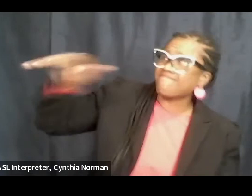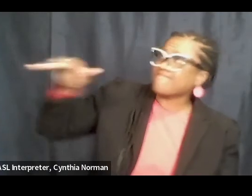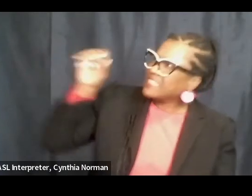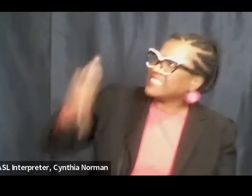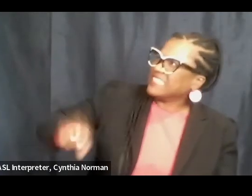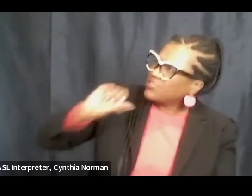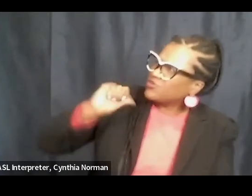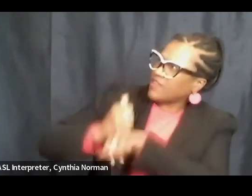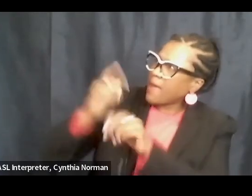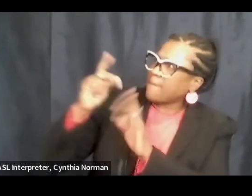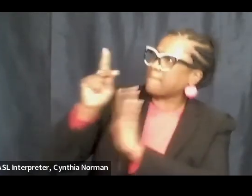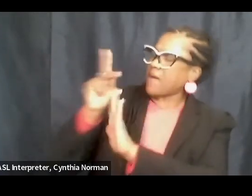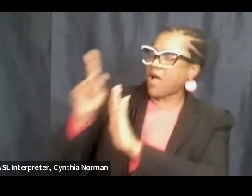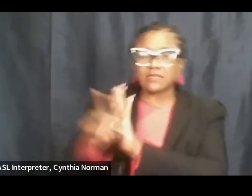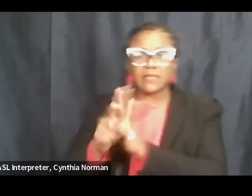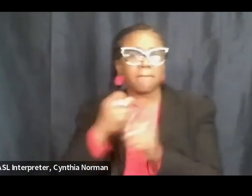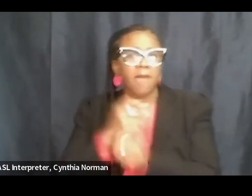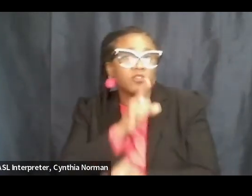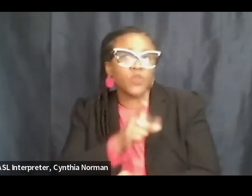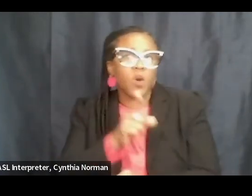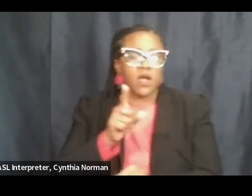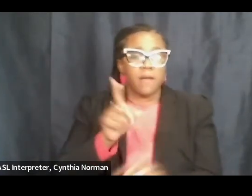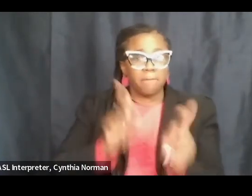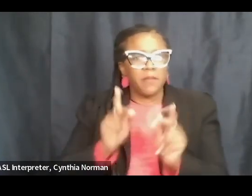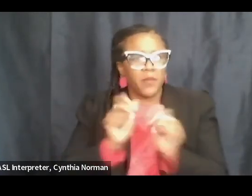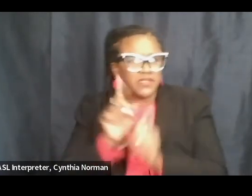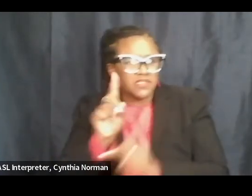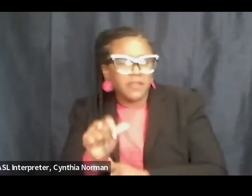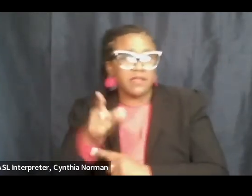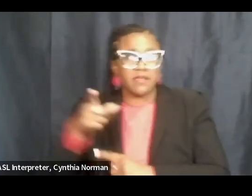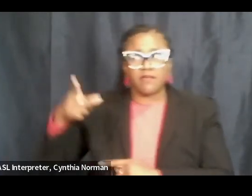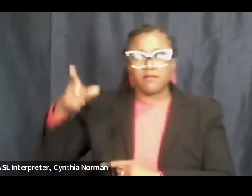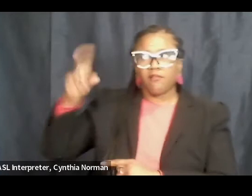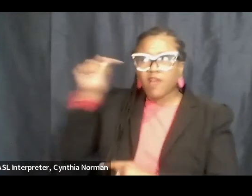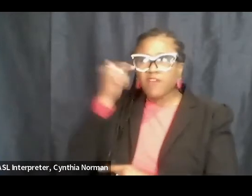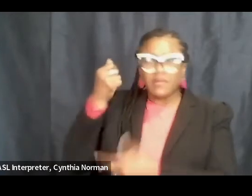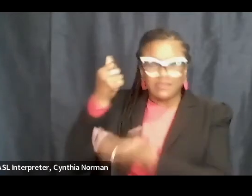that is the needs of people with disabilities. That government is meeting those needs, you know, time and time again.